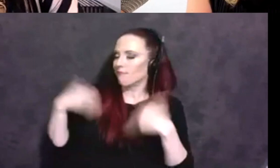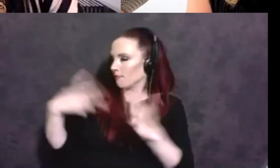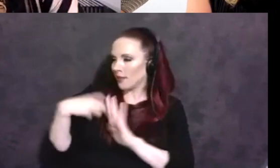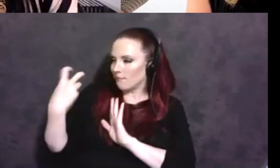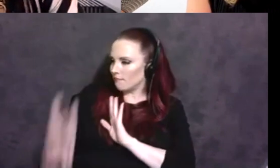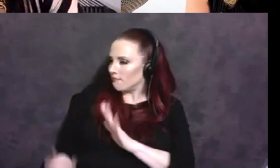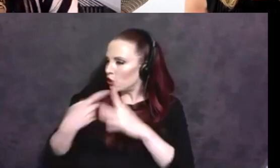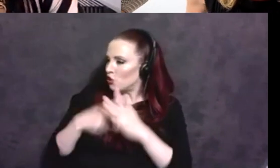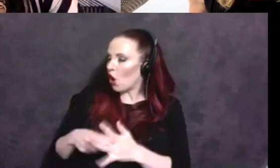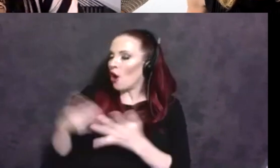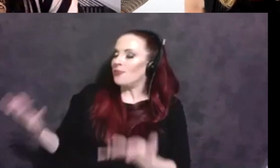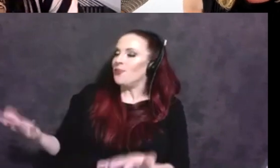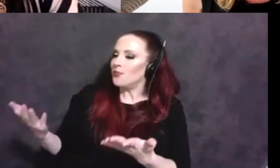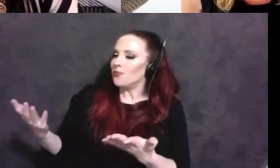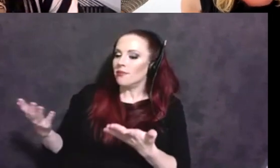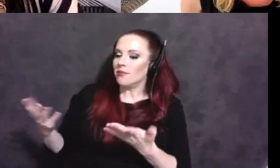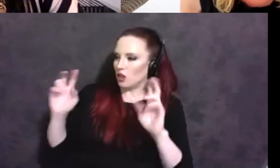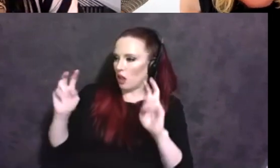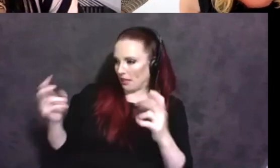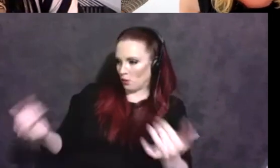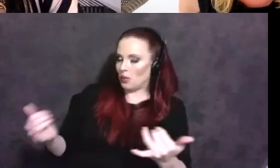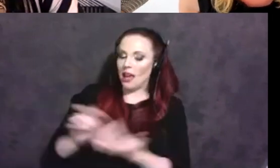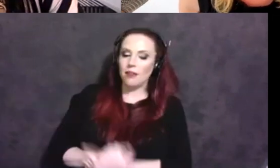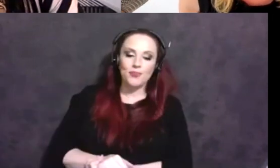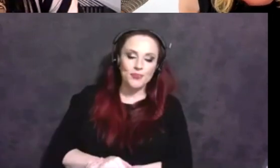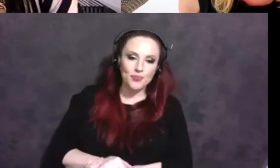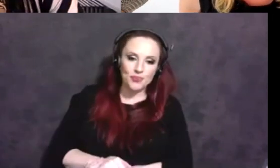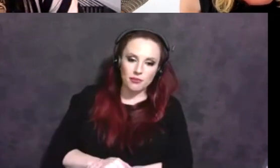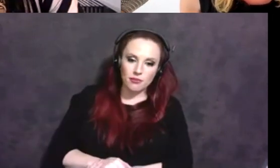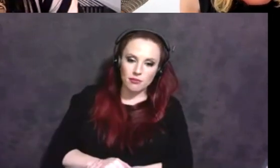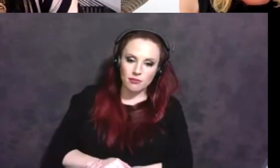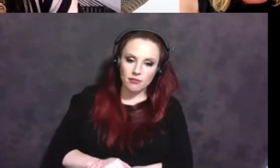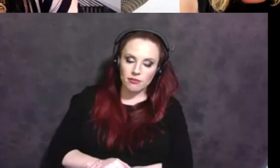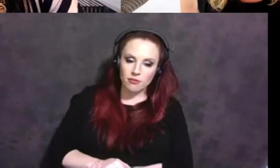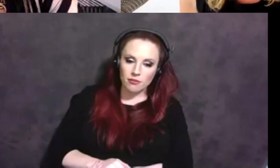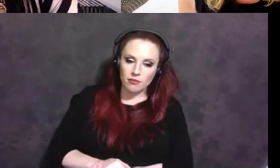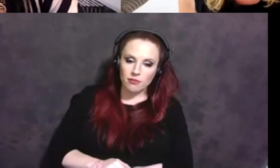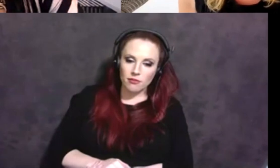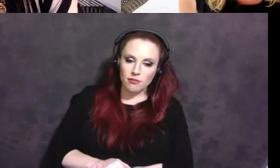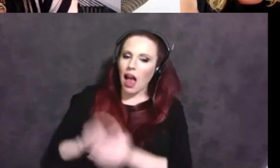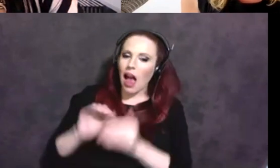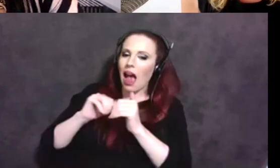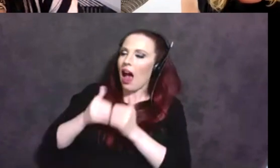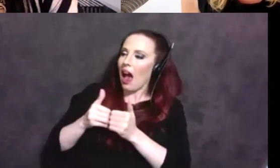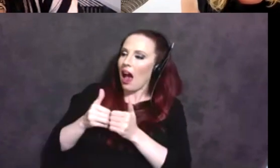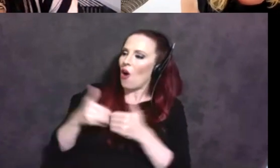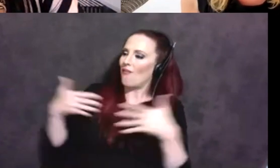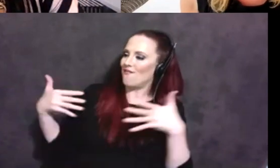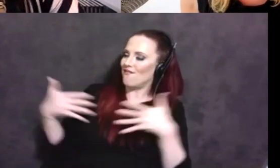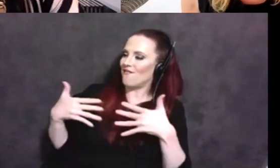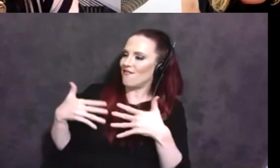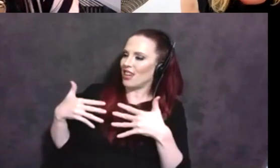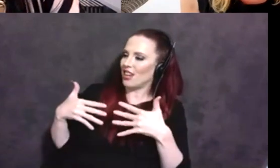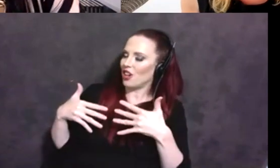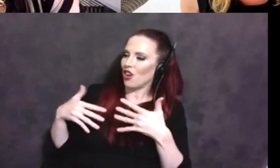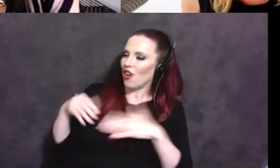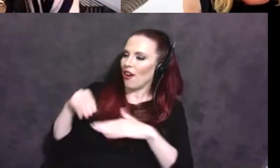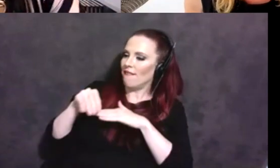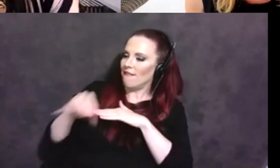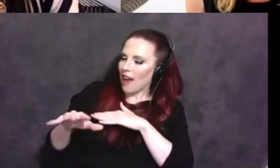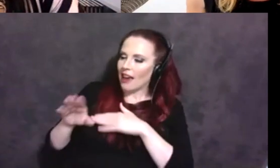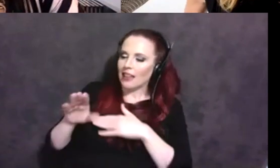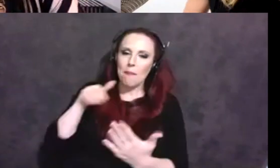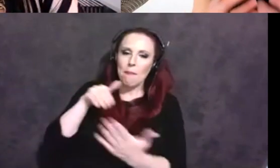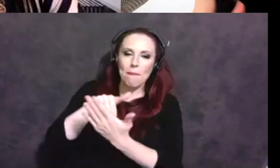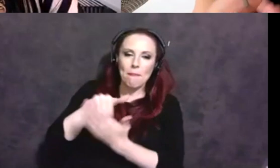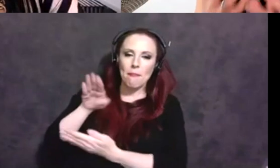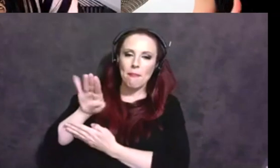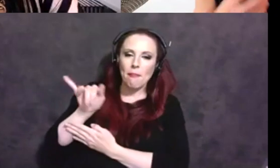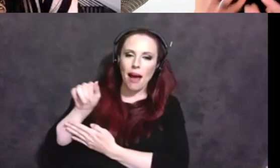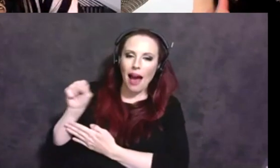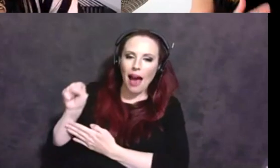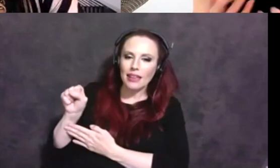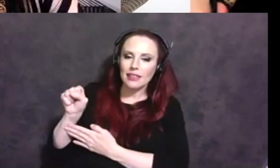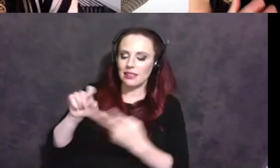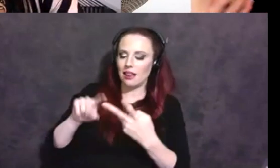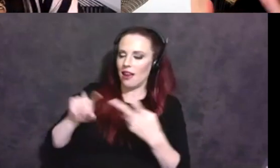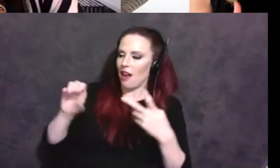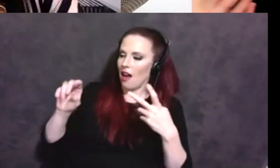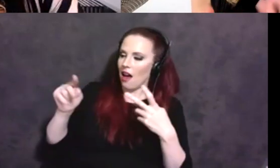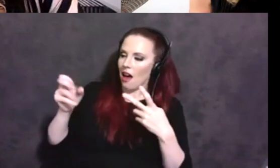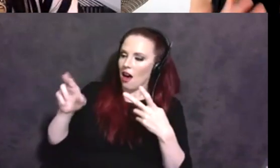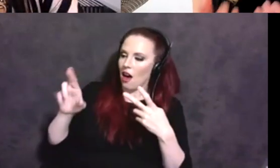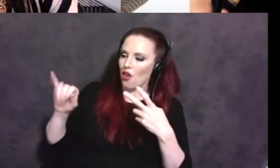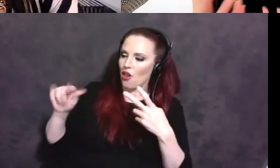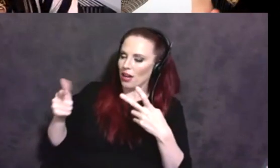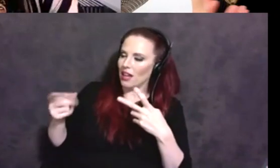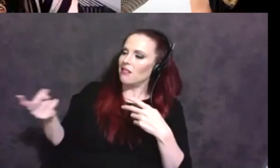I knew you would. OK. So, let's dive into the topic. How does